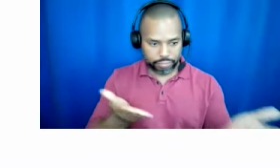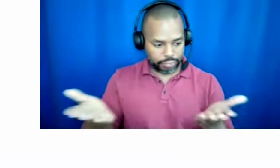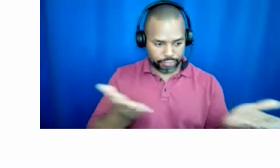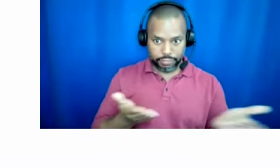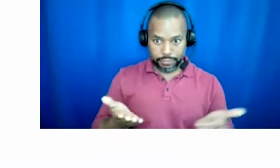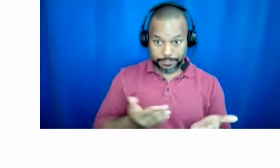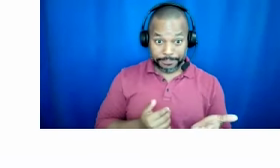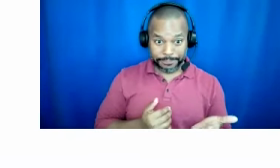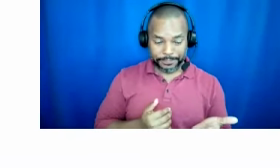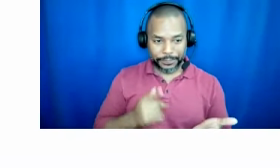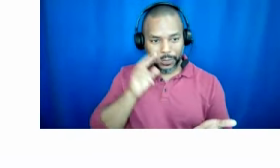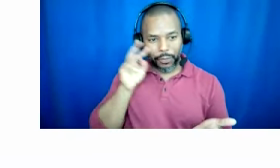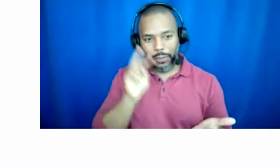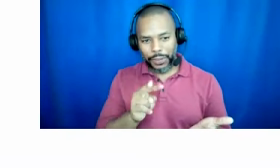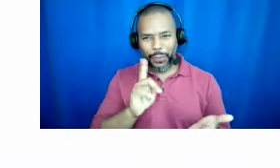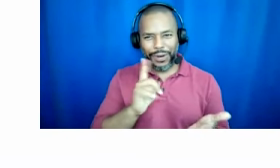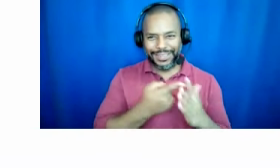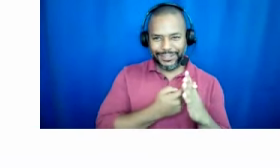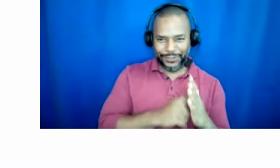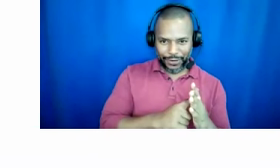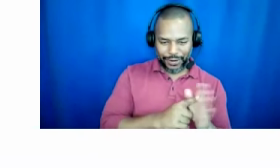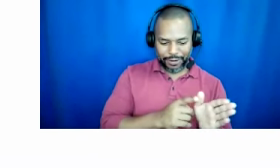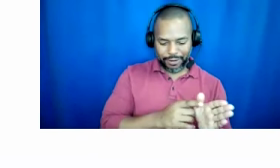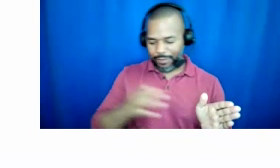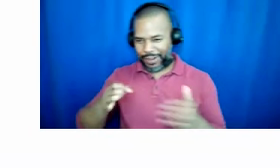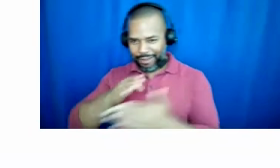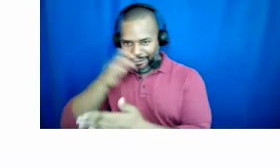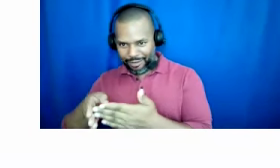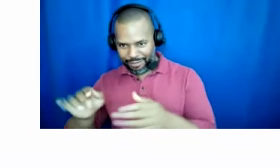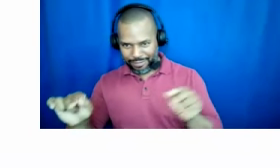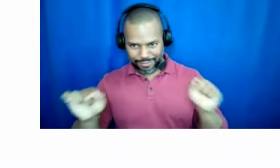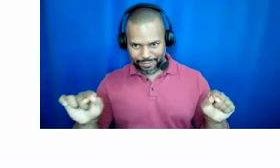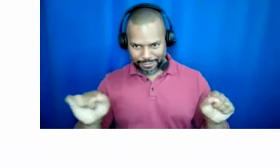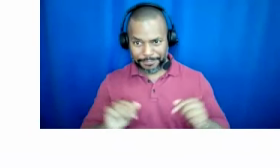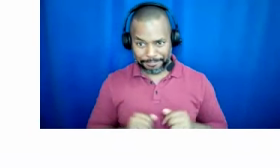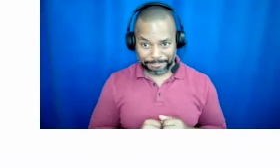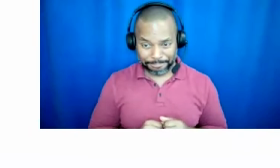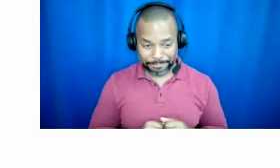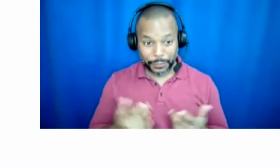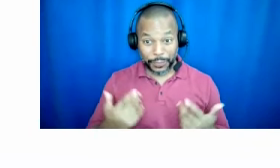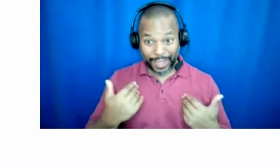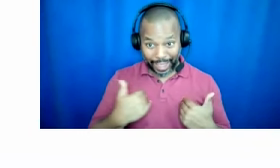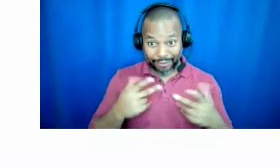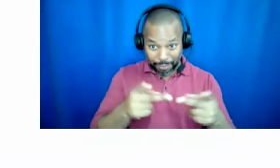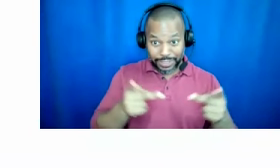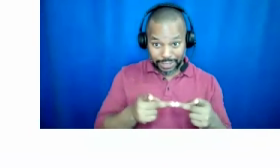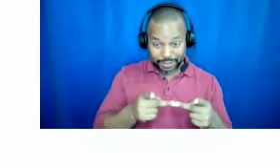If you look at where this started versus where this ended, now we've got okay, we've got a position for faculty position.